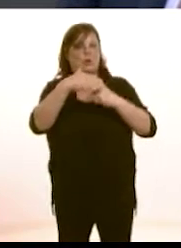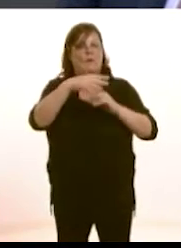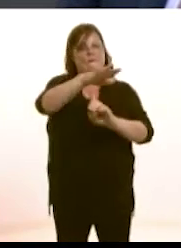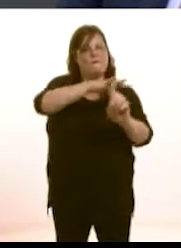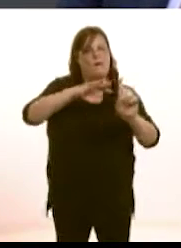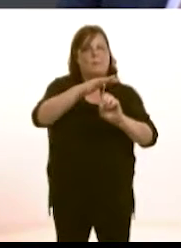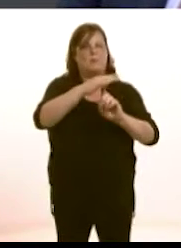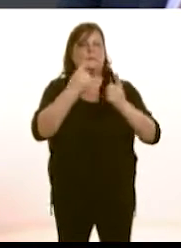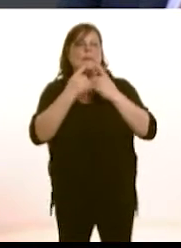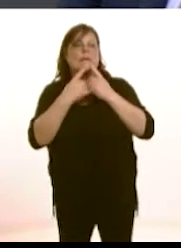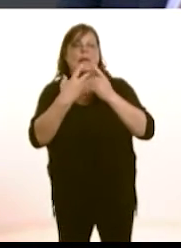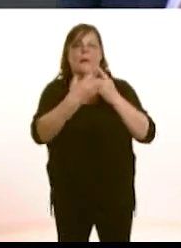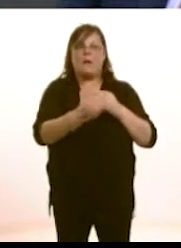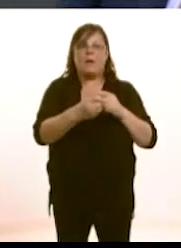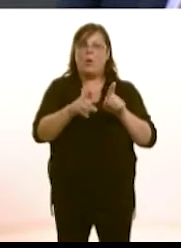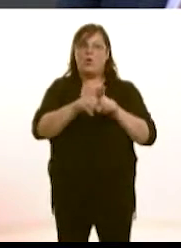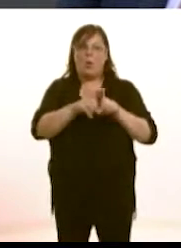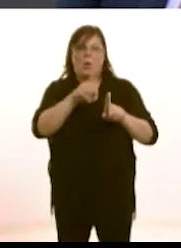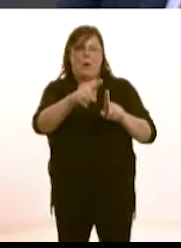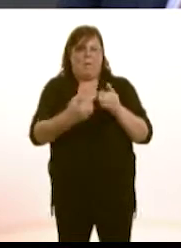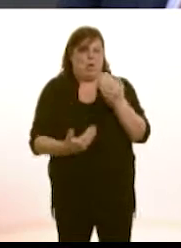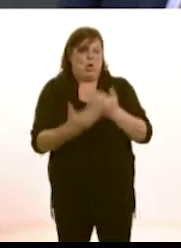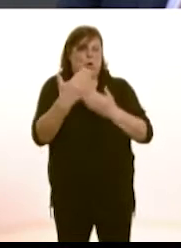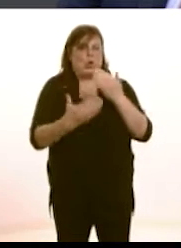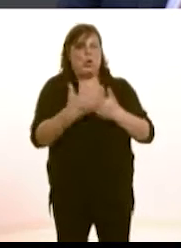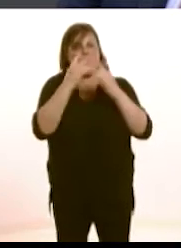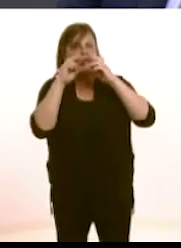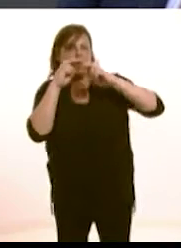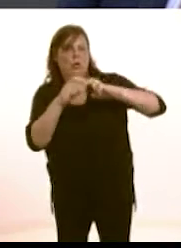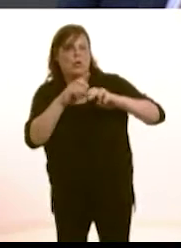The campus will also carry out cutting-edge research for the public good, exploiting the